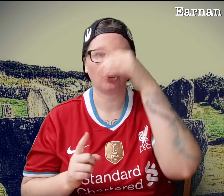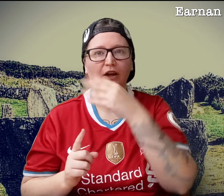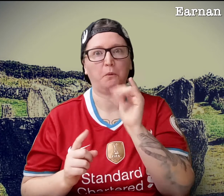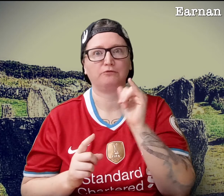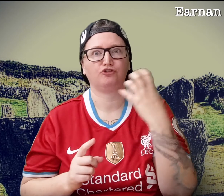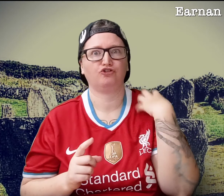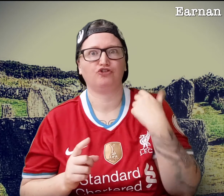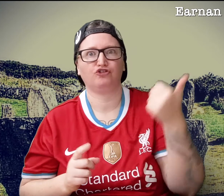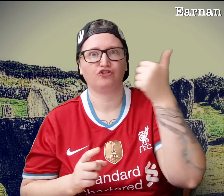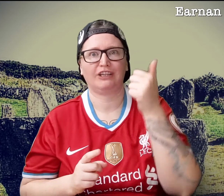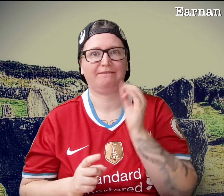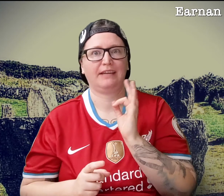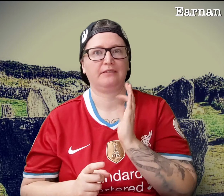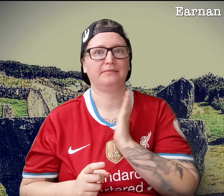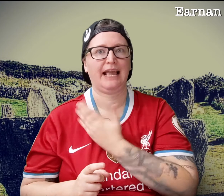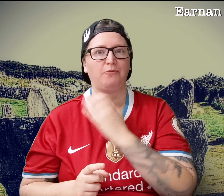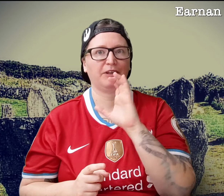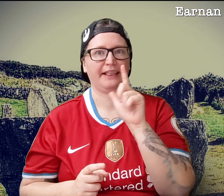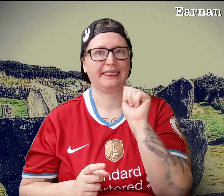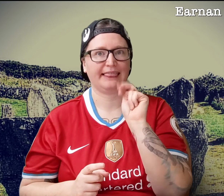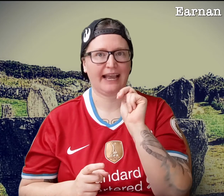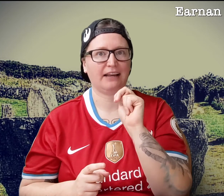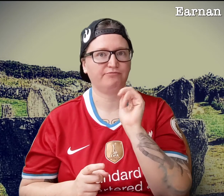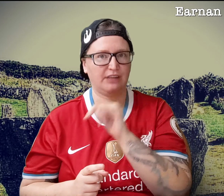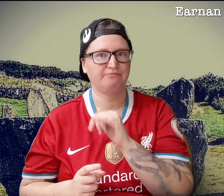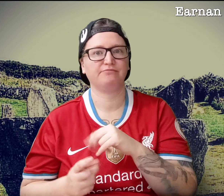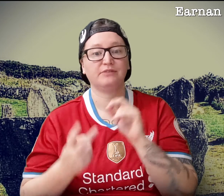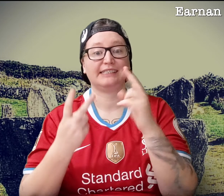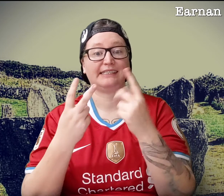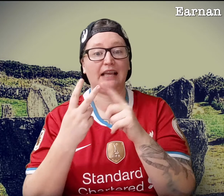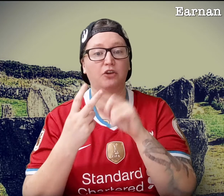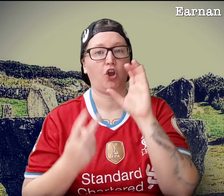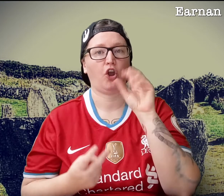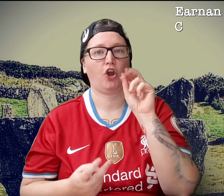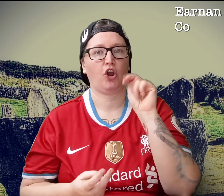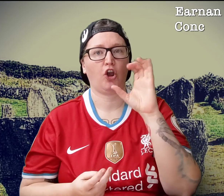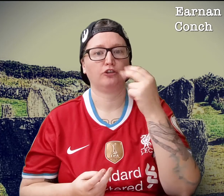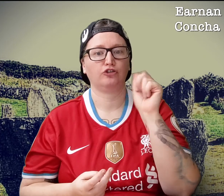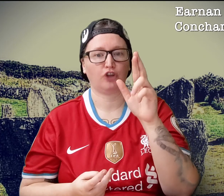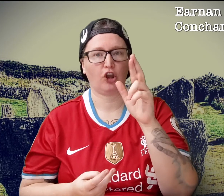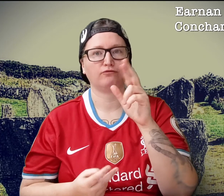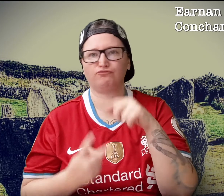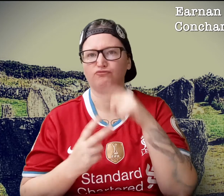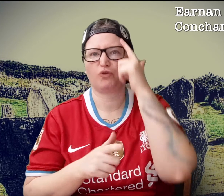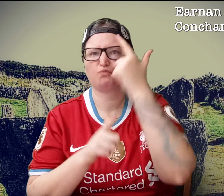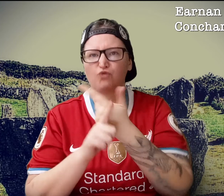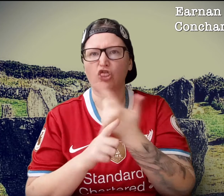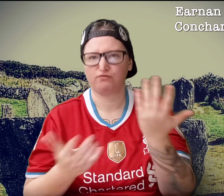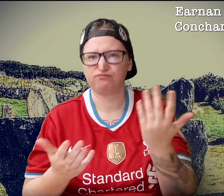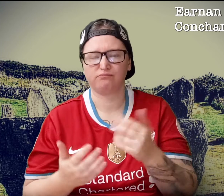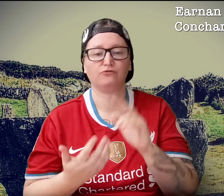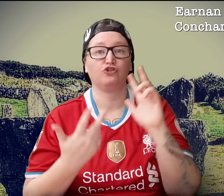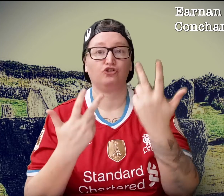so that is the father and also the chair of our clan second is Conchar McBrideii which